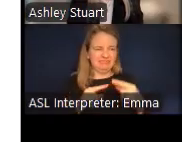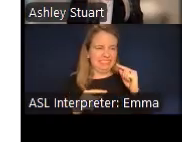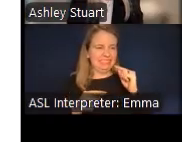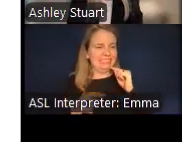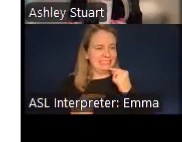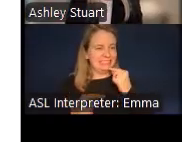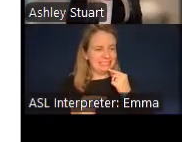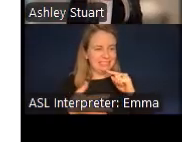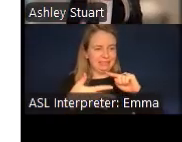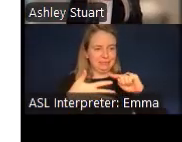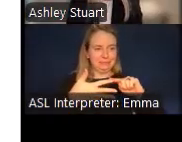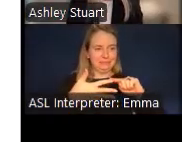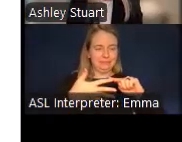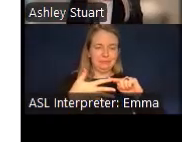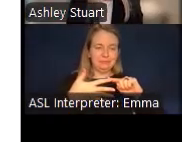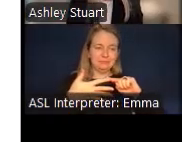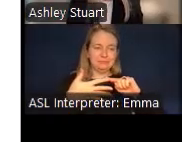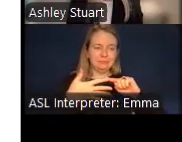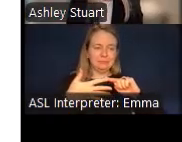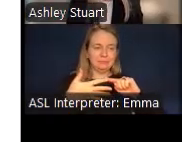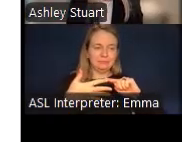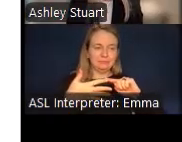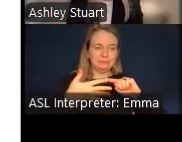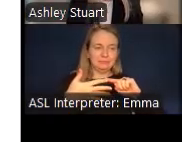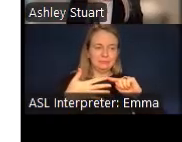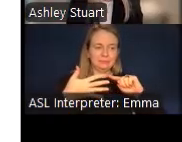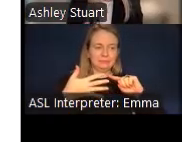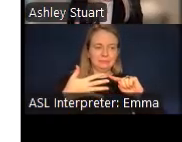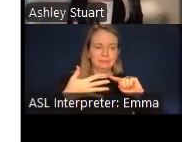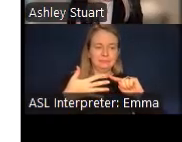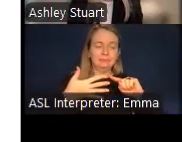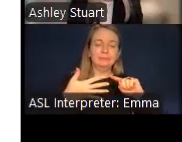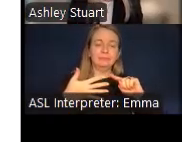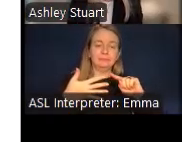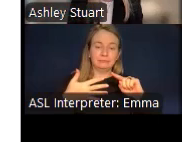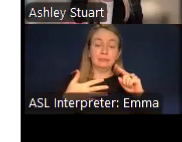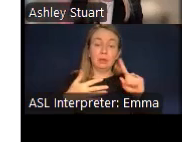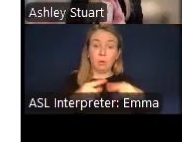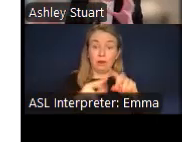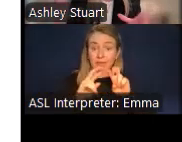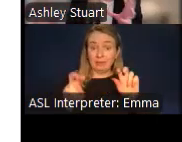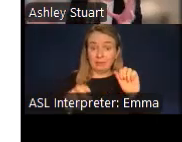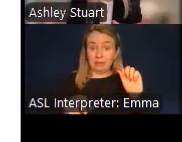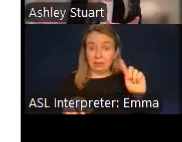It's really important when we're assessing for attentional difficulties and hyperactive behaviors to see these things in